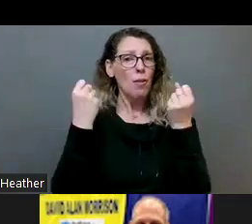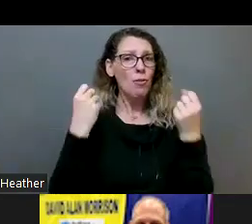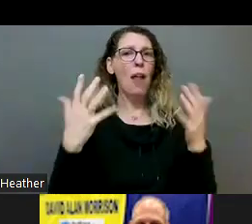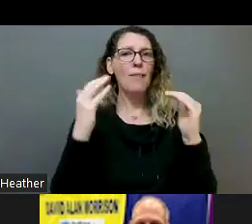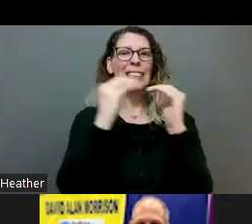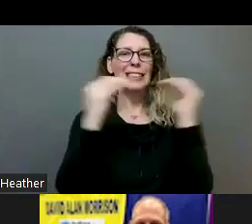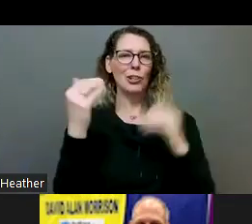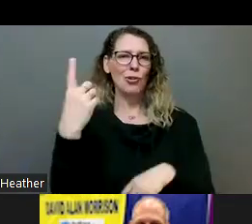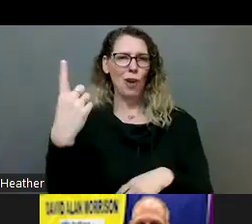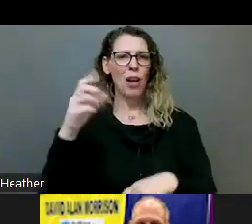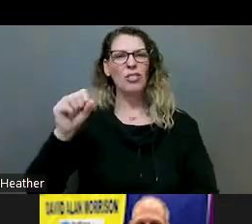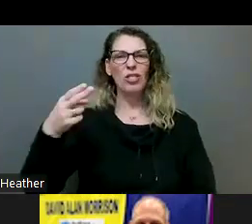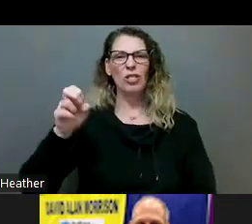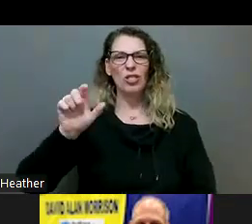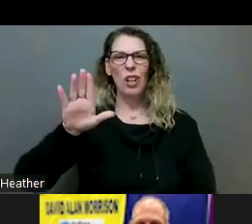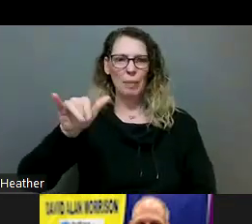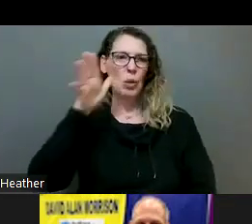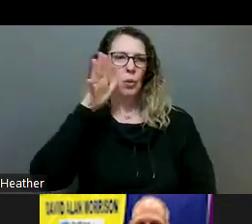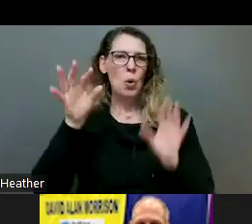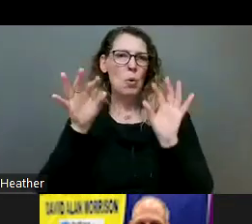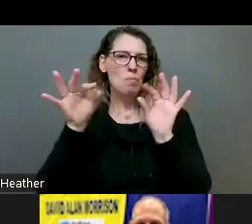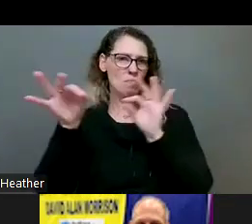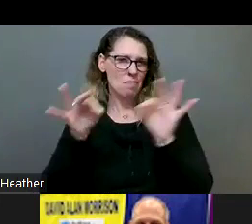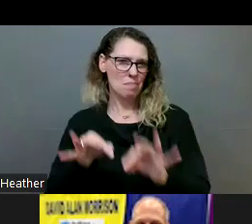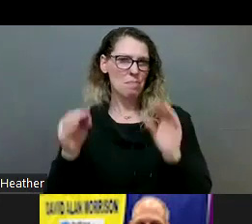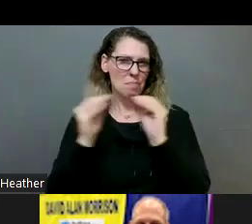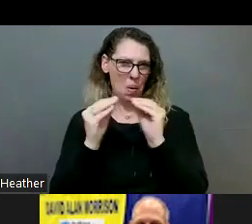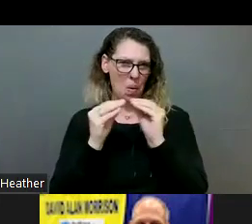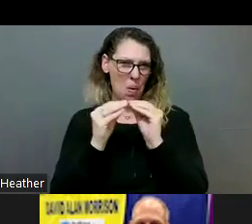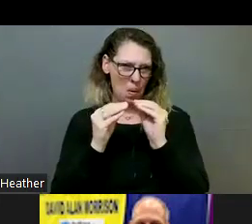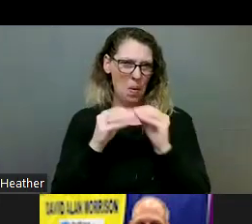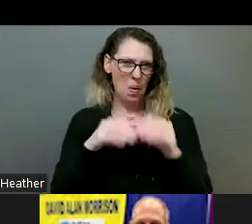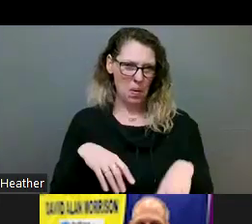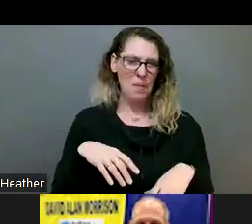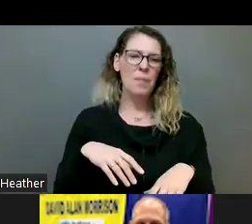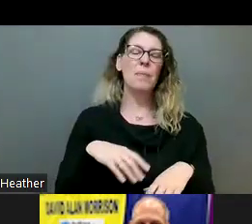which Shelby will talk to you about today, as well as our panelists that